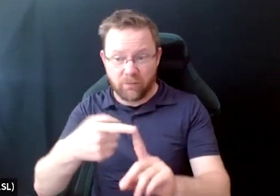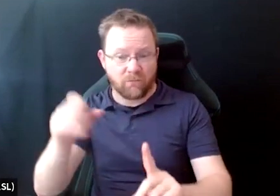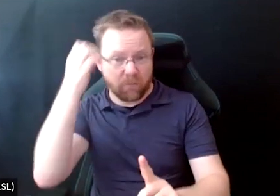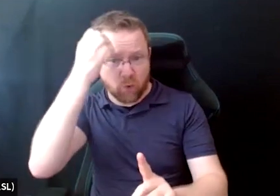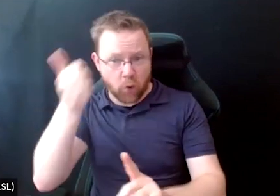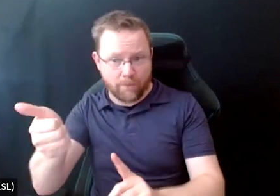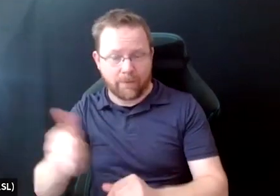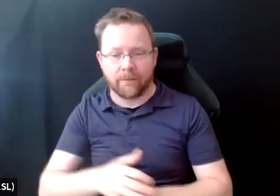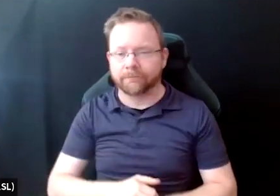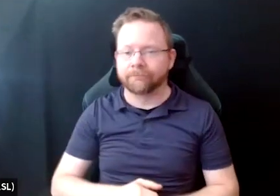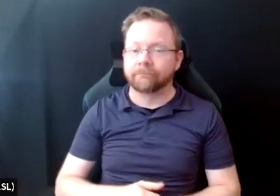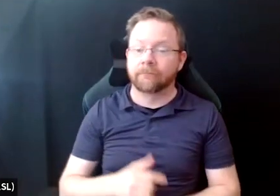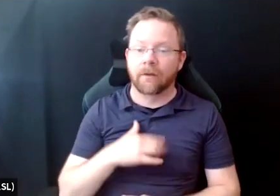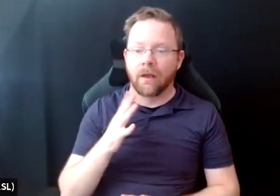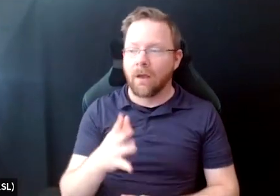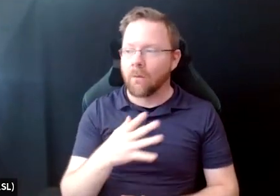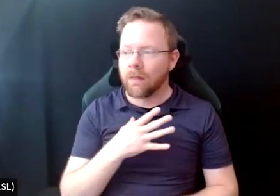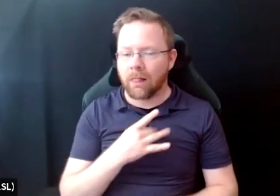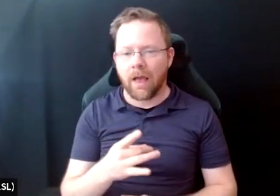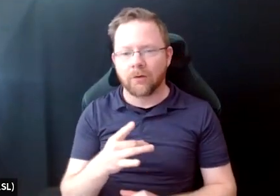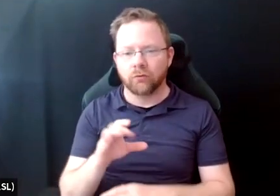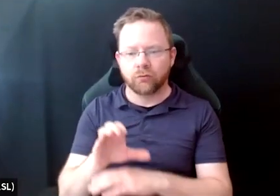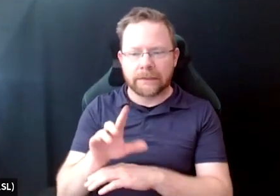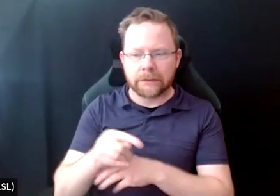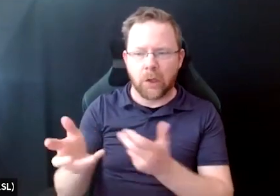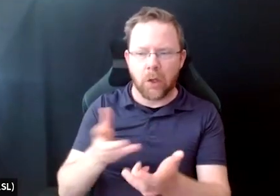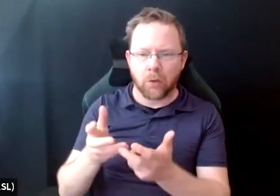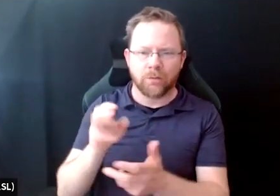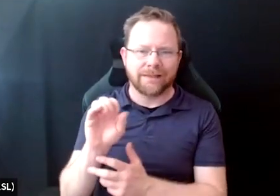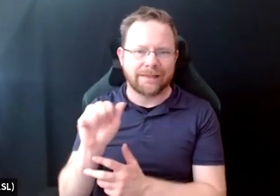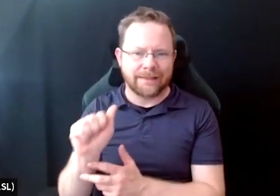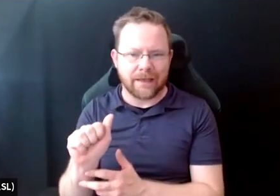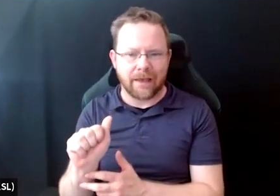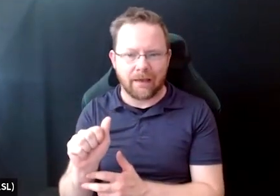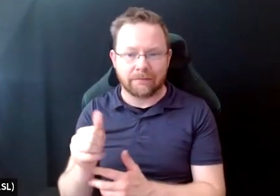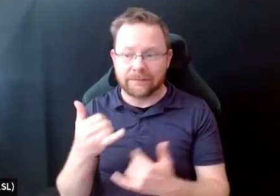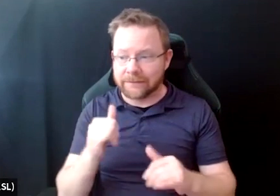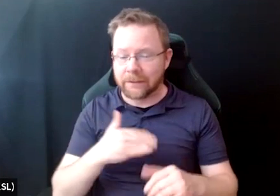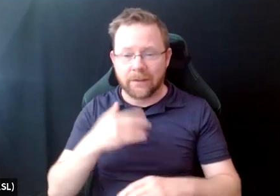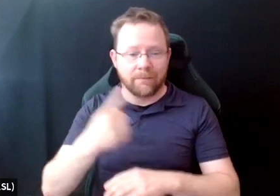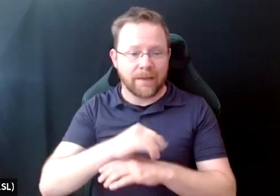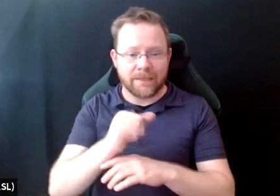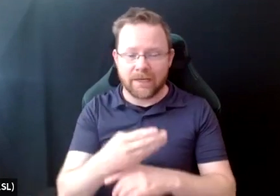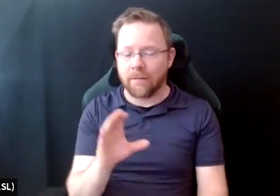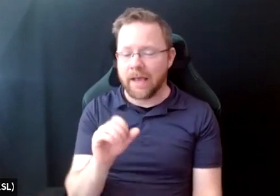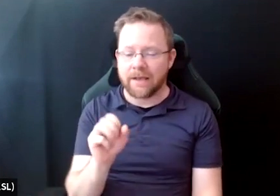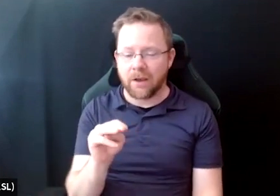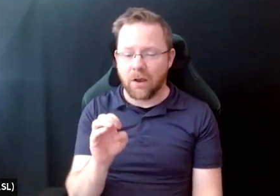I would love to consult with ESA on this project. I still have my day job as a cosmologist and a particle physicist,